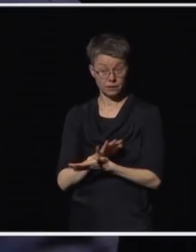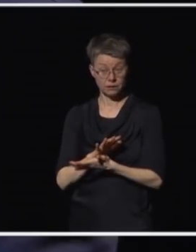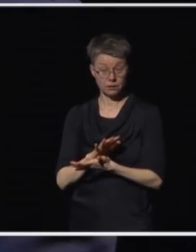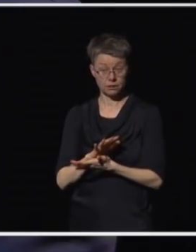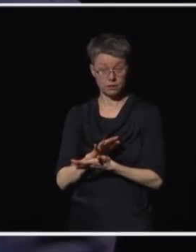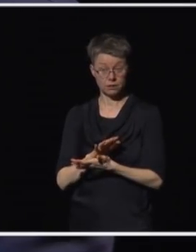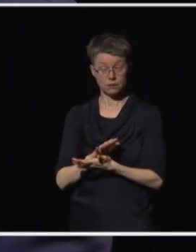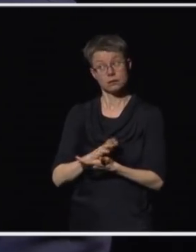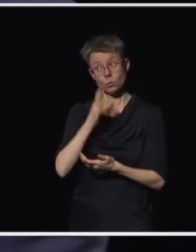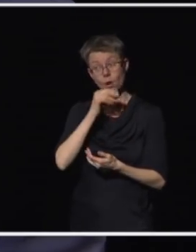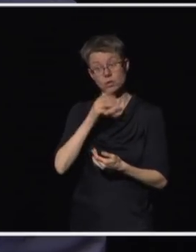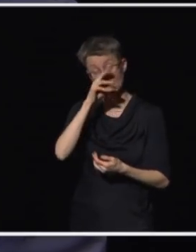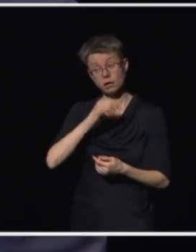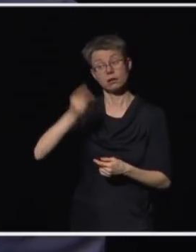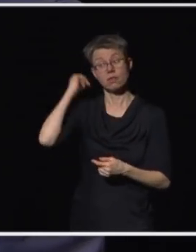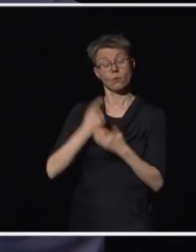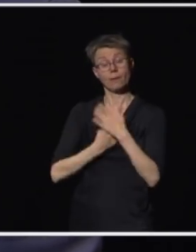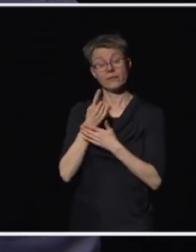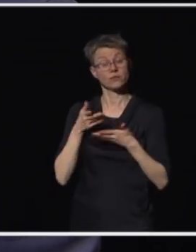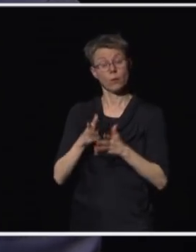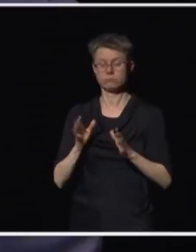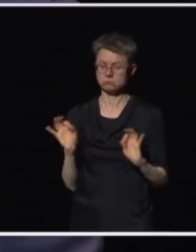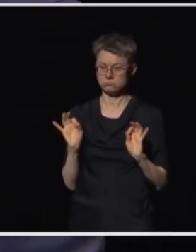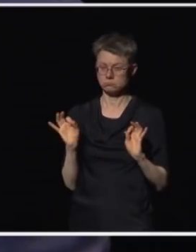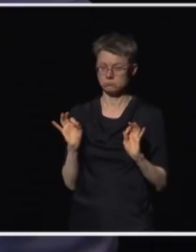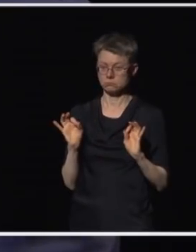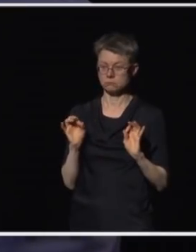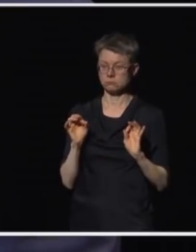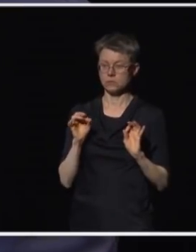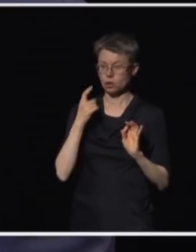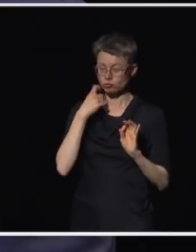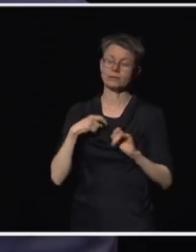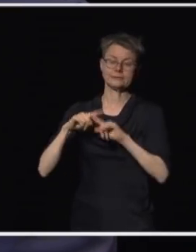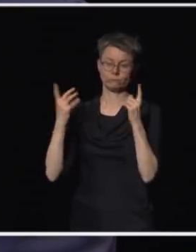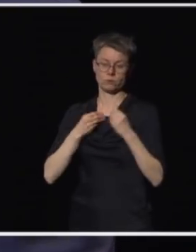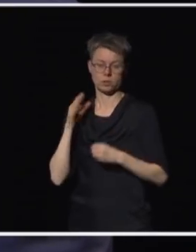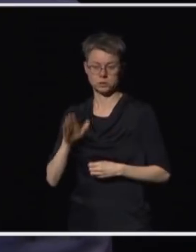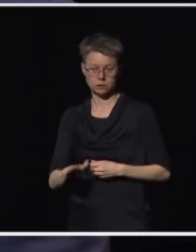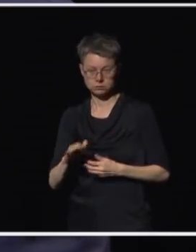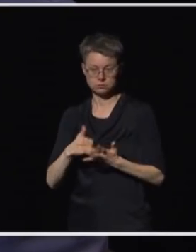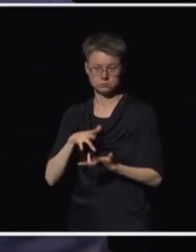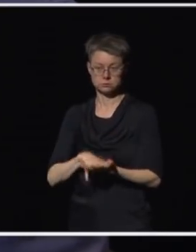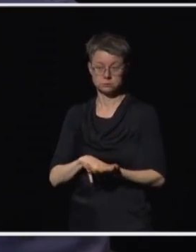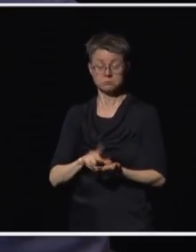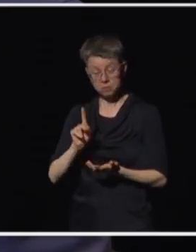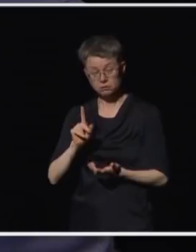when I was a child. I certainly tried to steer a different path with my kid, but I understand. I understand.